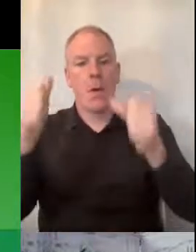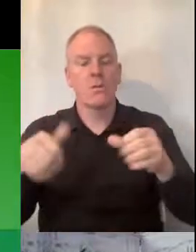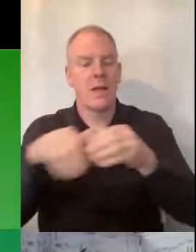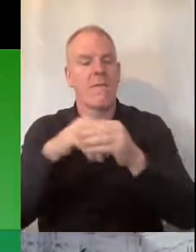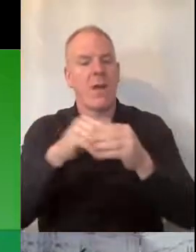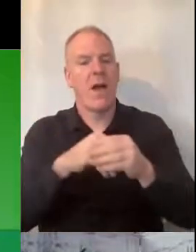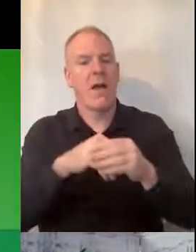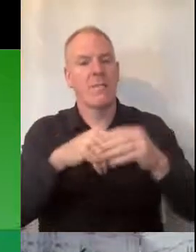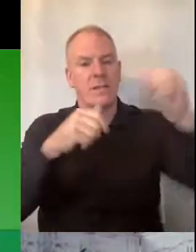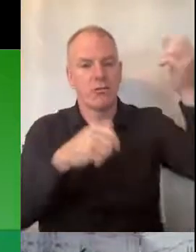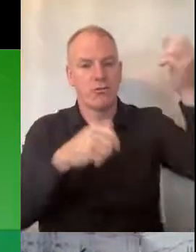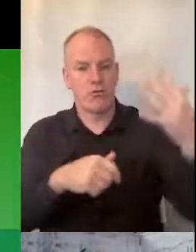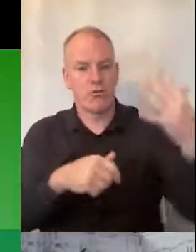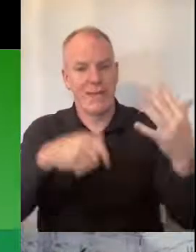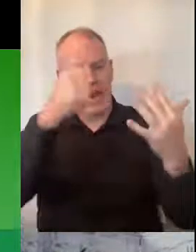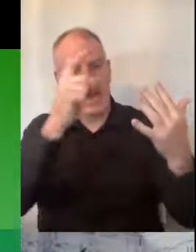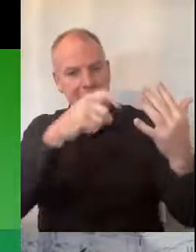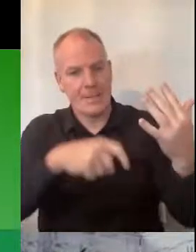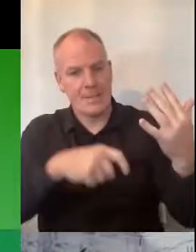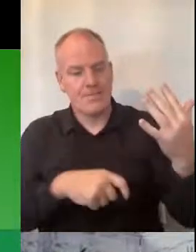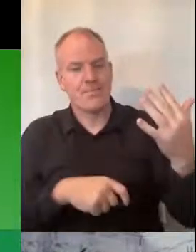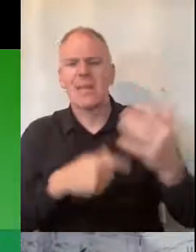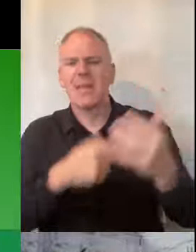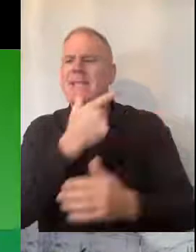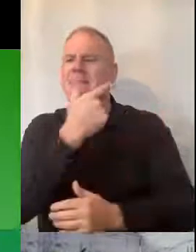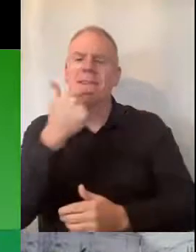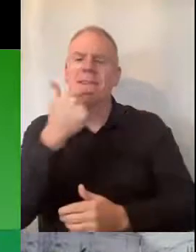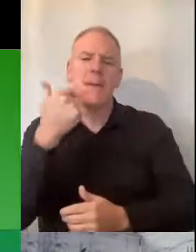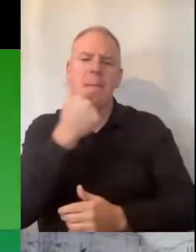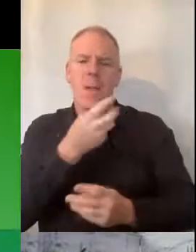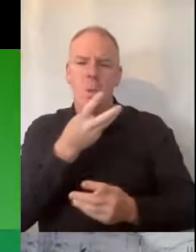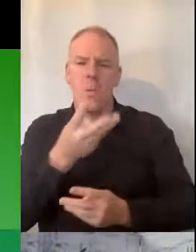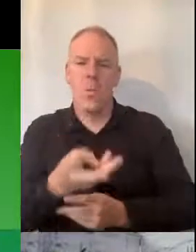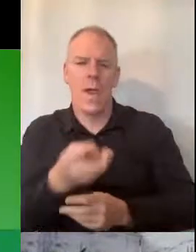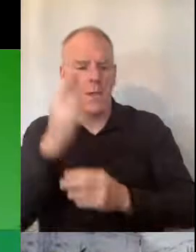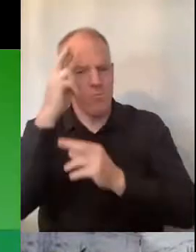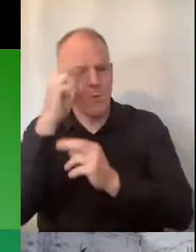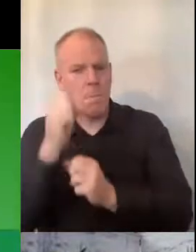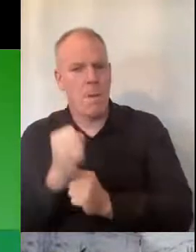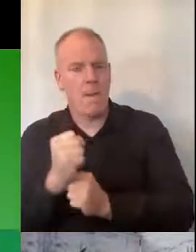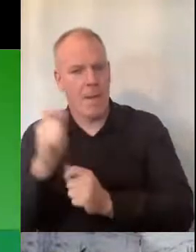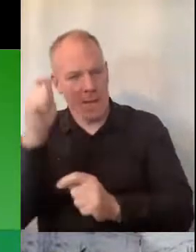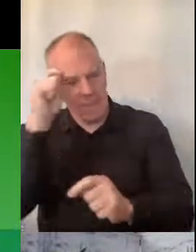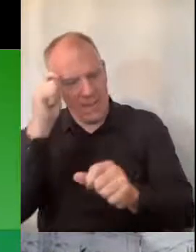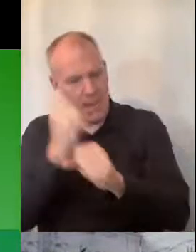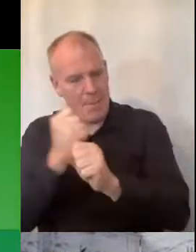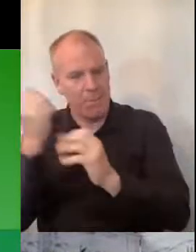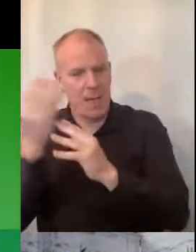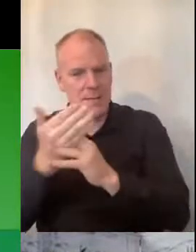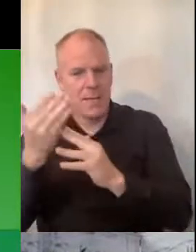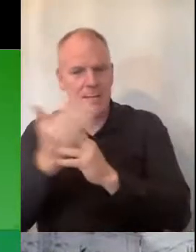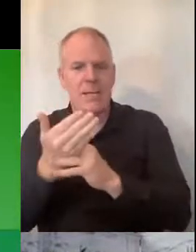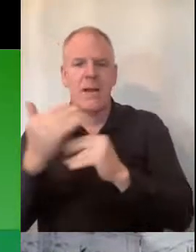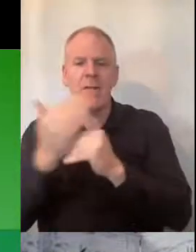you can look at that and it's it's a very simplified way to remember and think about accessibility when you're